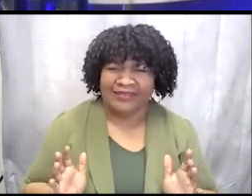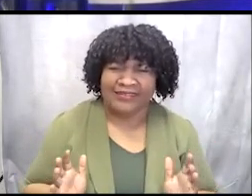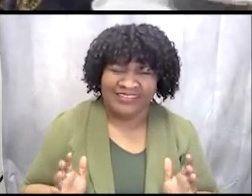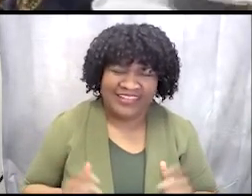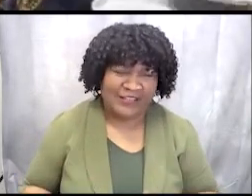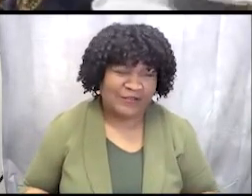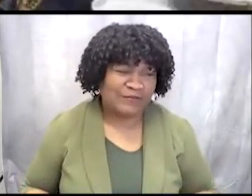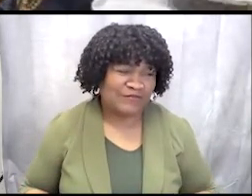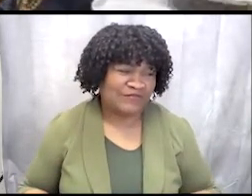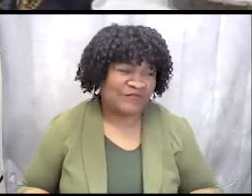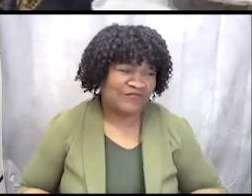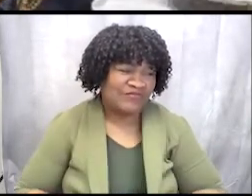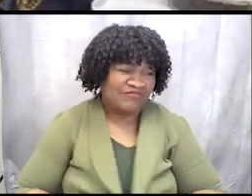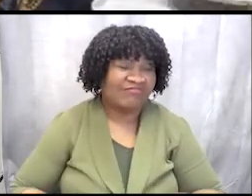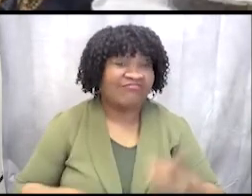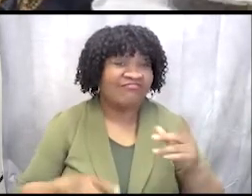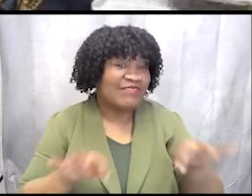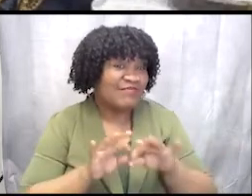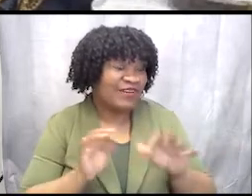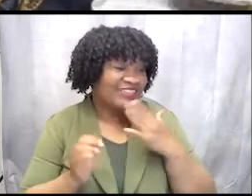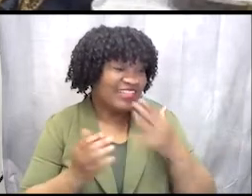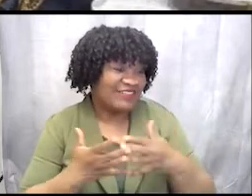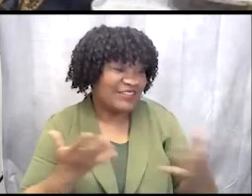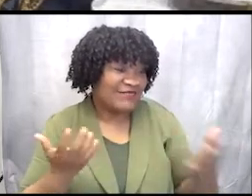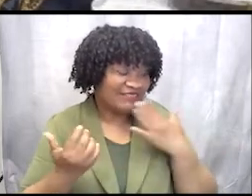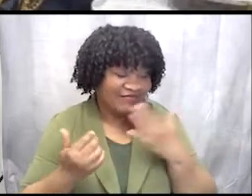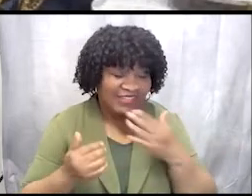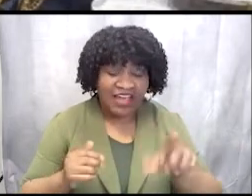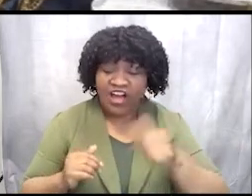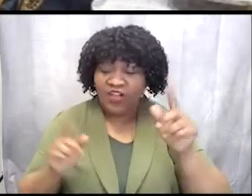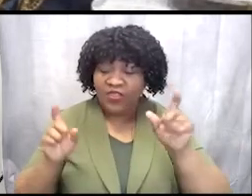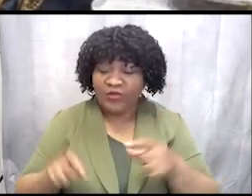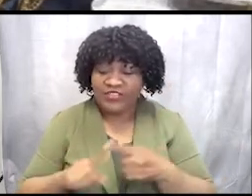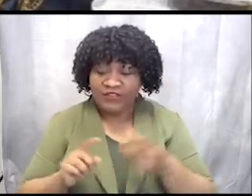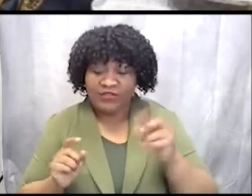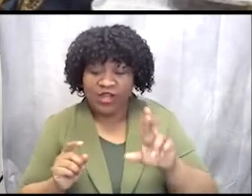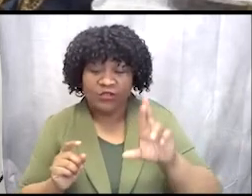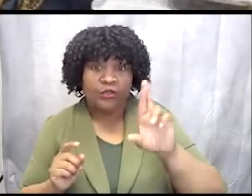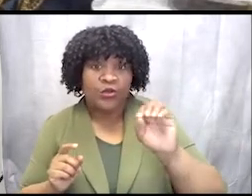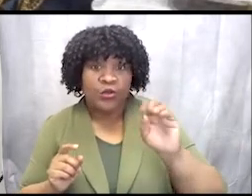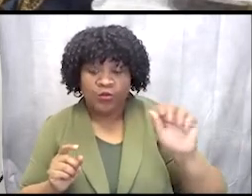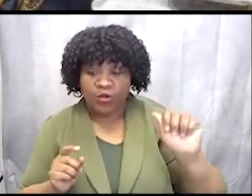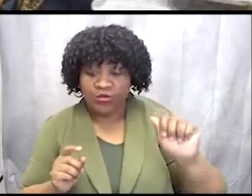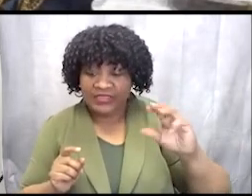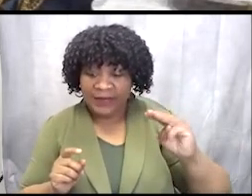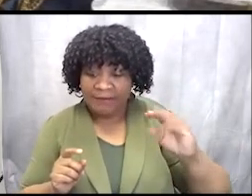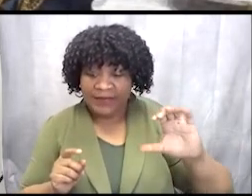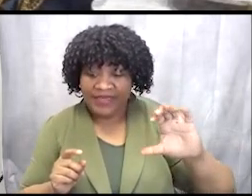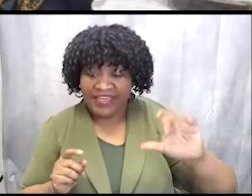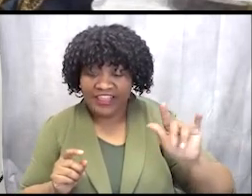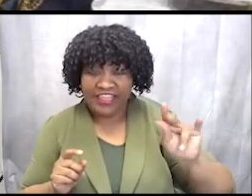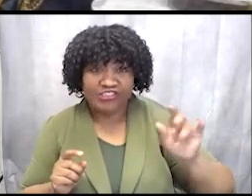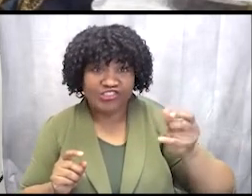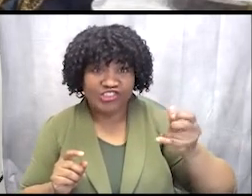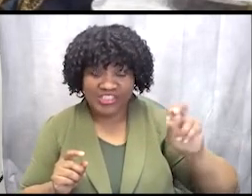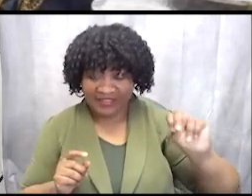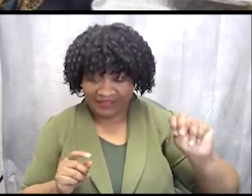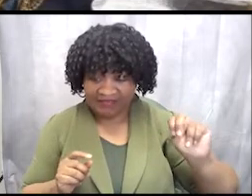Very important. Very important. Thank you. And we have a question now from Dr. Rosa Rivera McCutcheon, who is an associate professor of education leadership